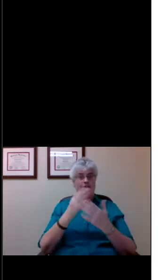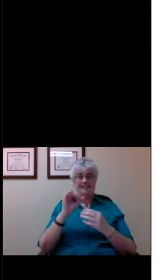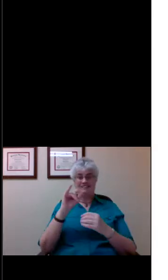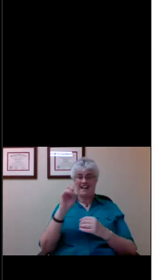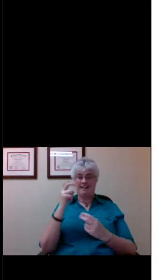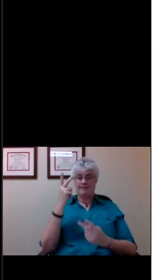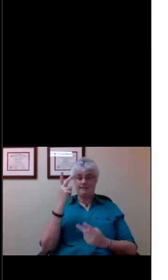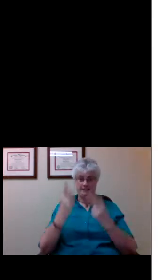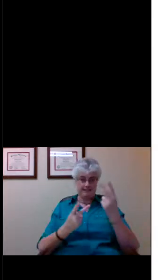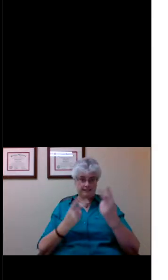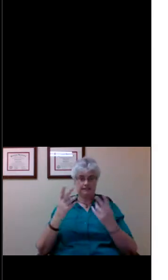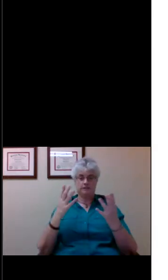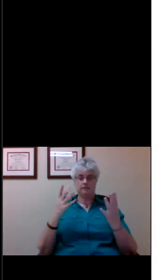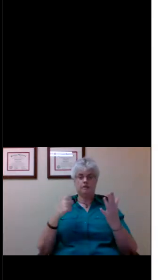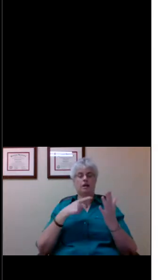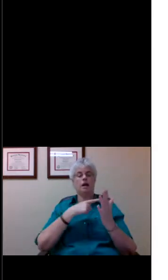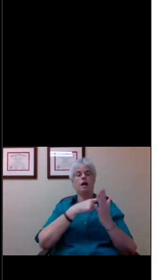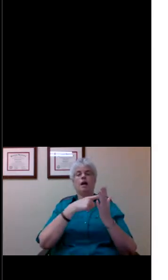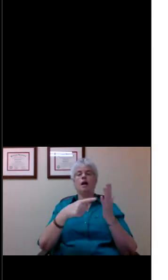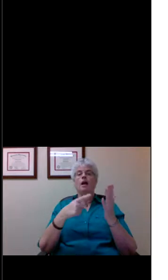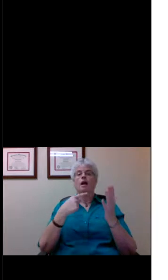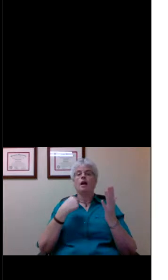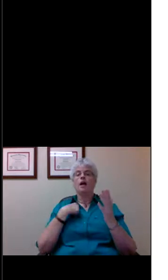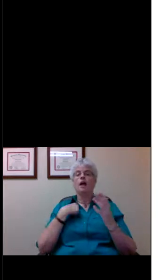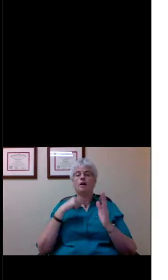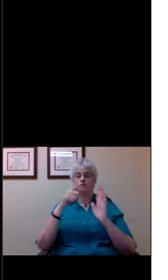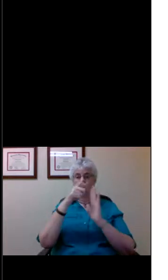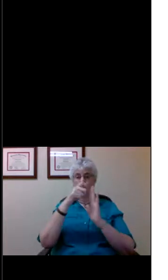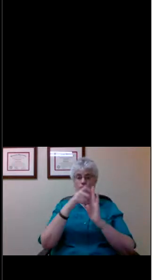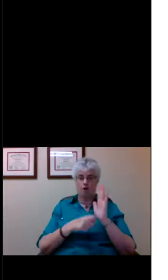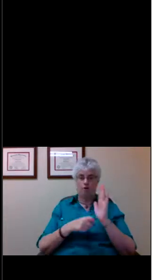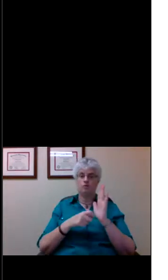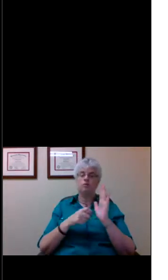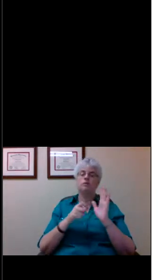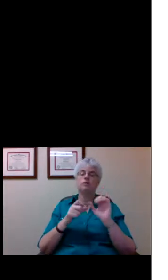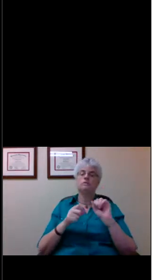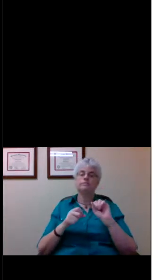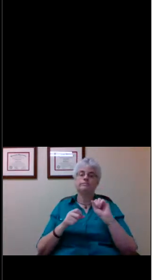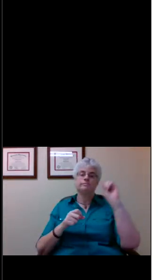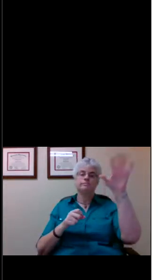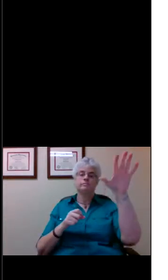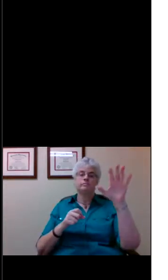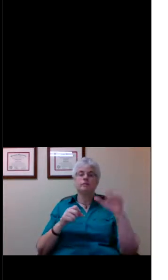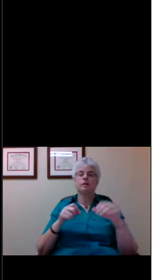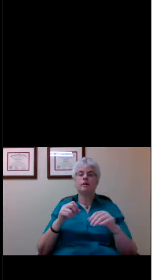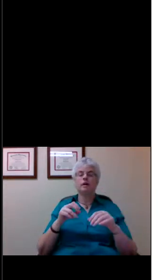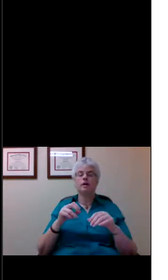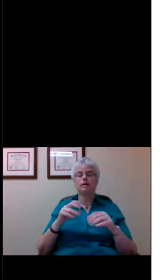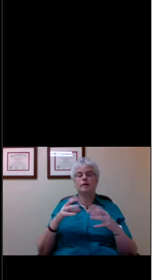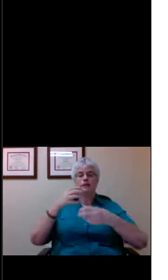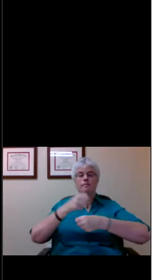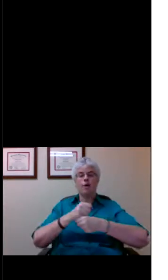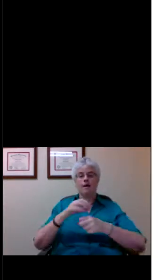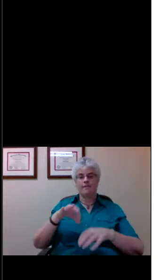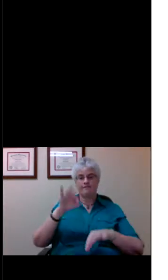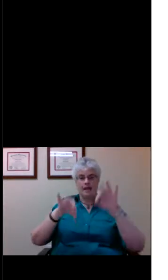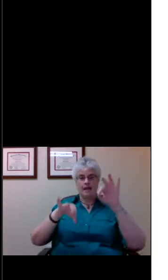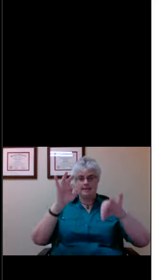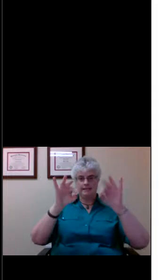So at the end of all of those site visits, I was able to write a summary of